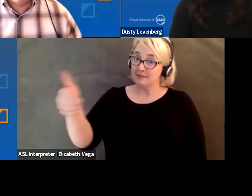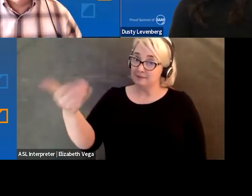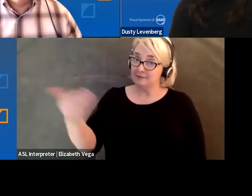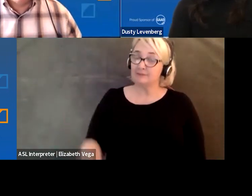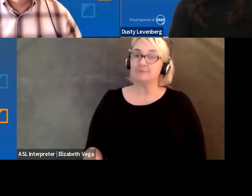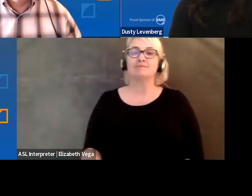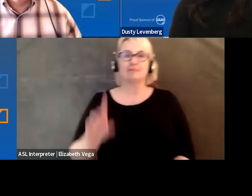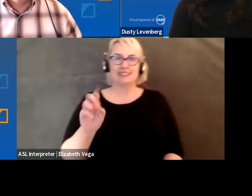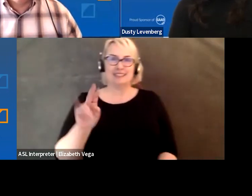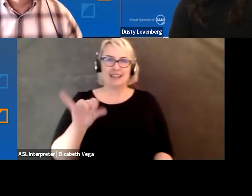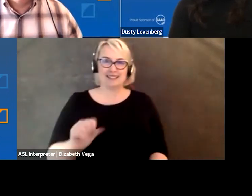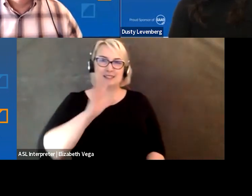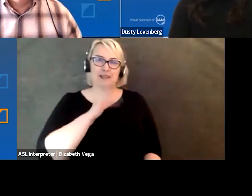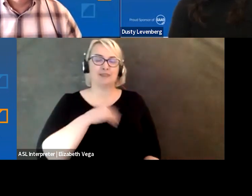The test results are up and down.